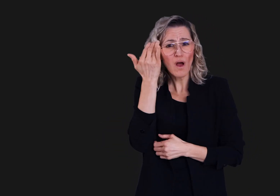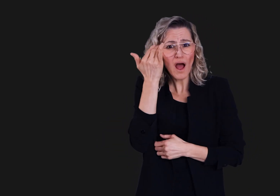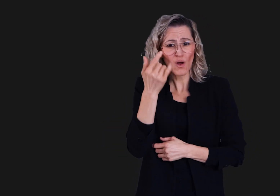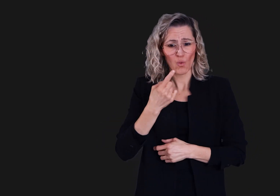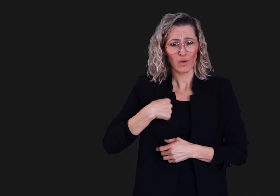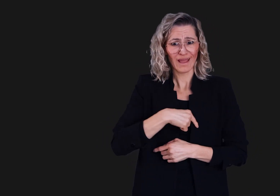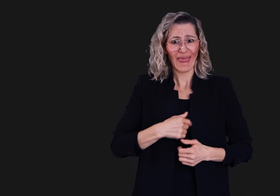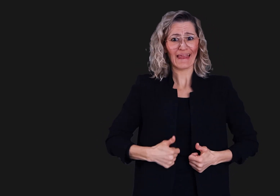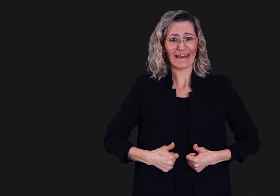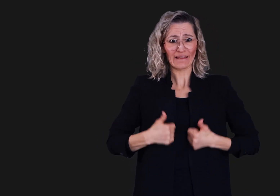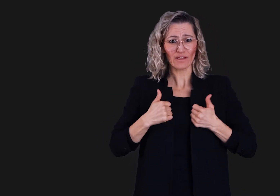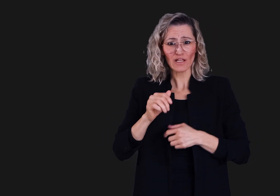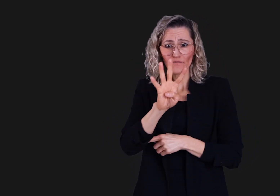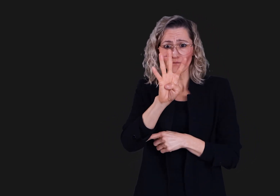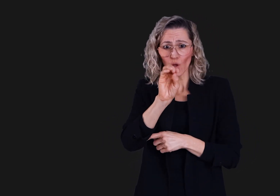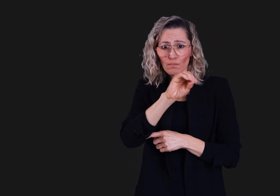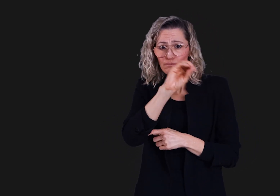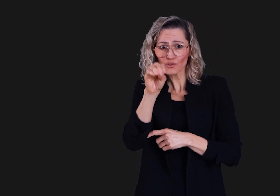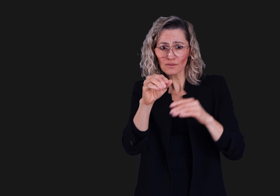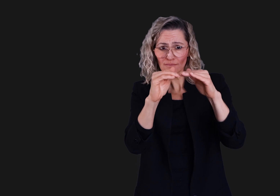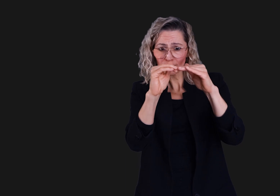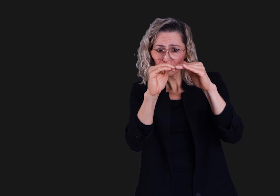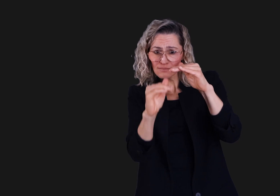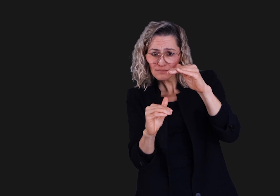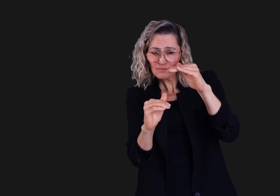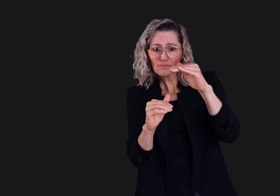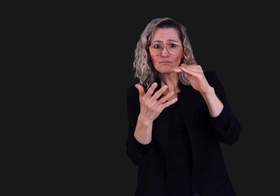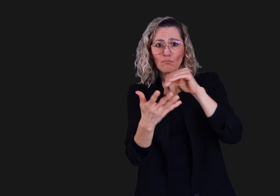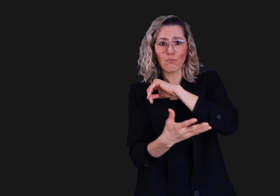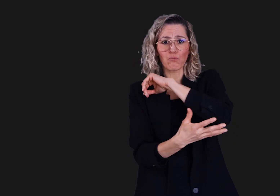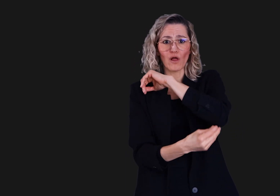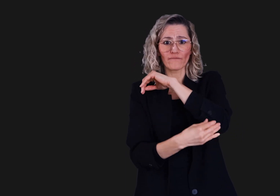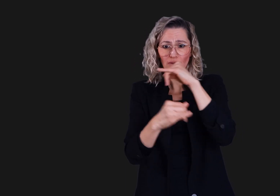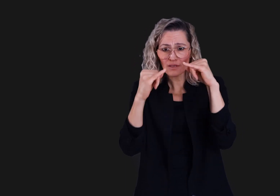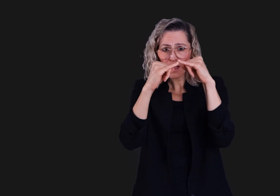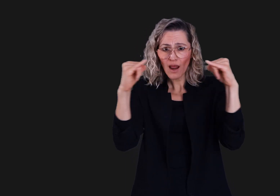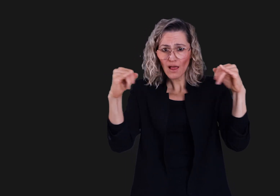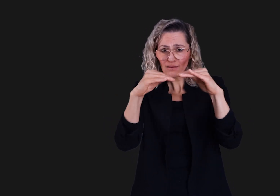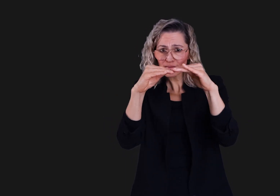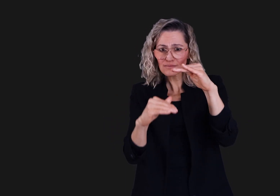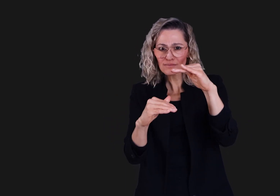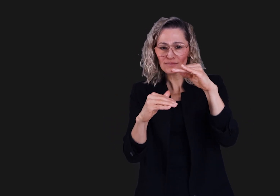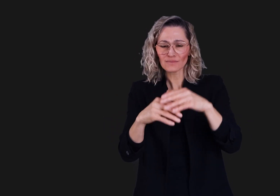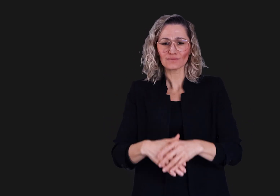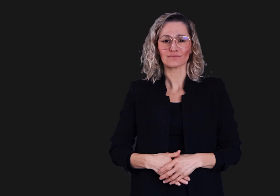because we are living 40% below the poverty line.” – Online survey participant